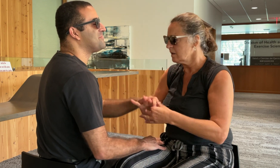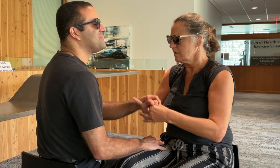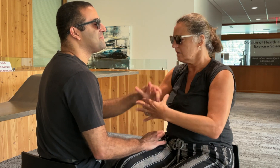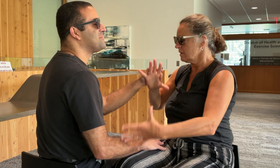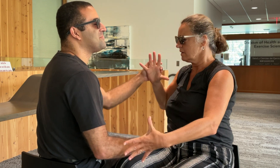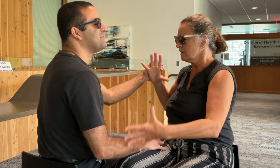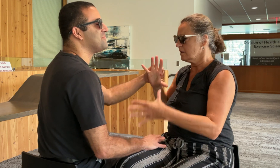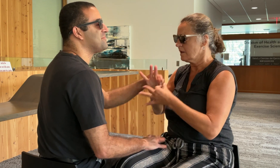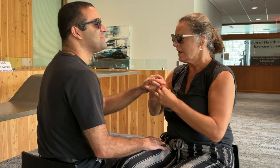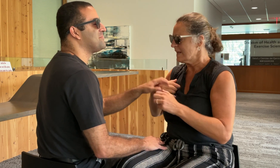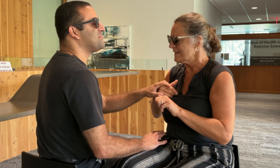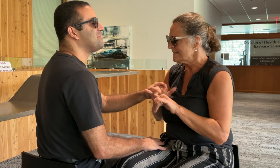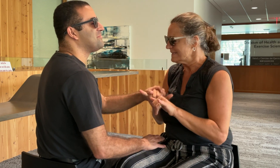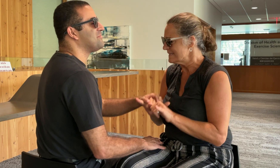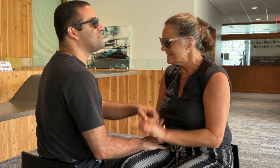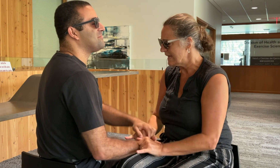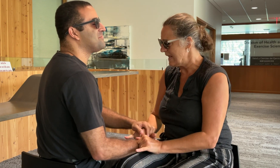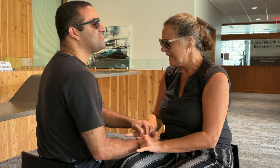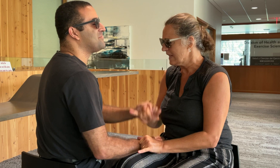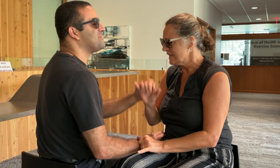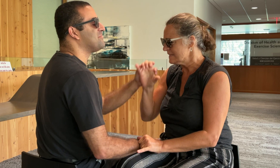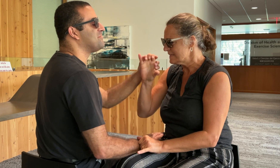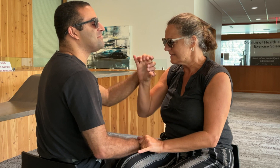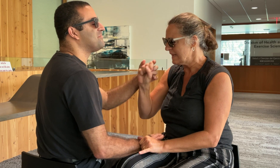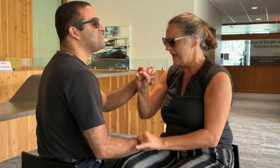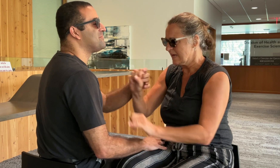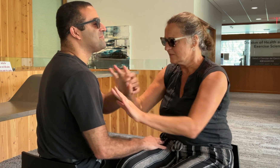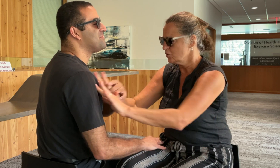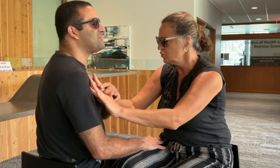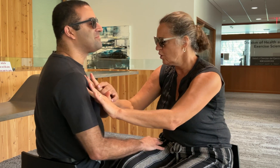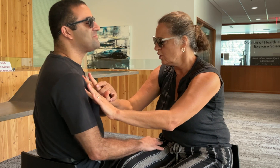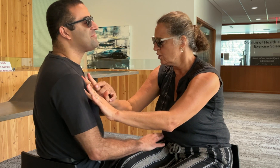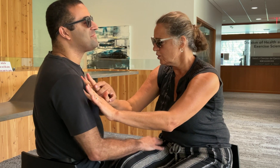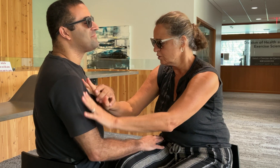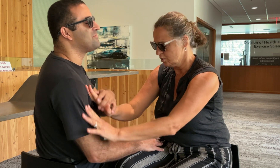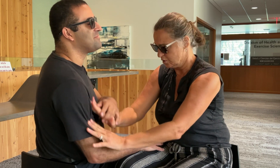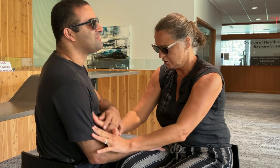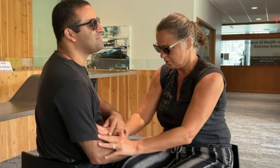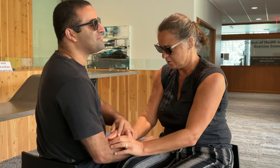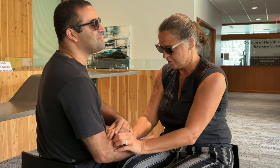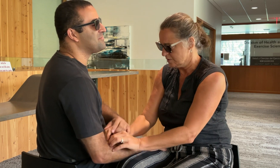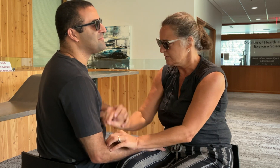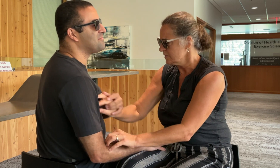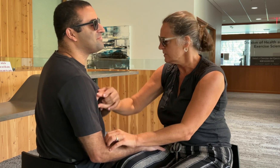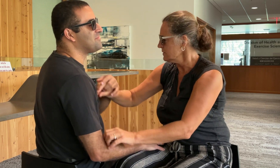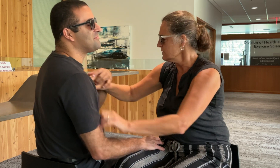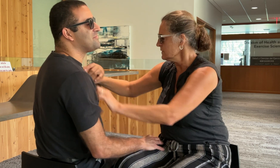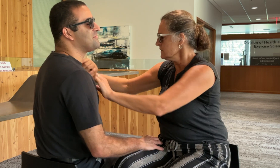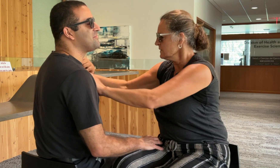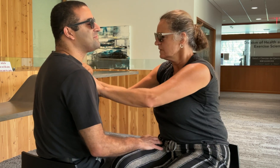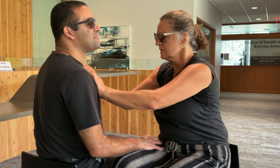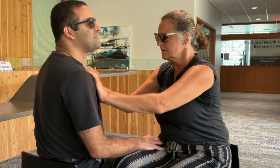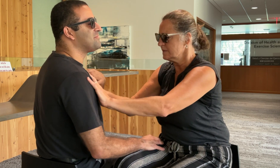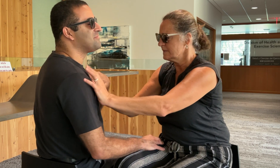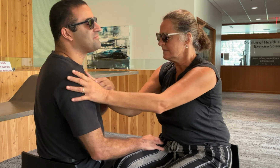at the site of the digging. This follows the principle of contact space. Throughout the whole story, we wanna stay connected with the receiver